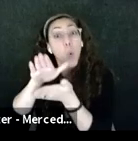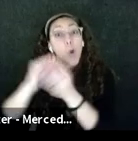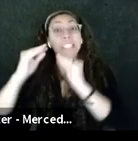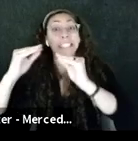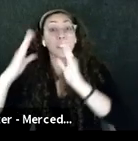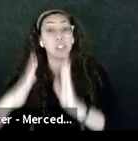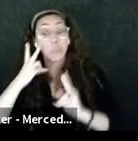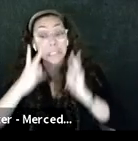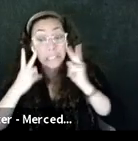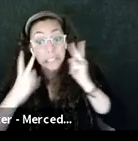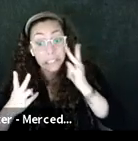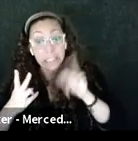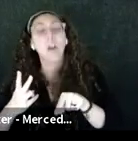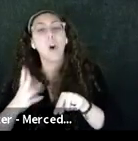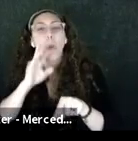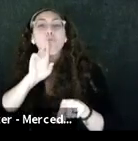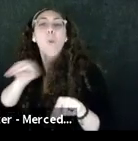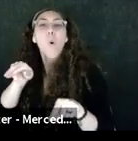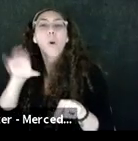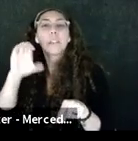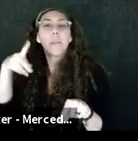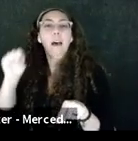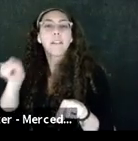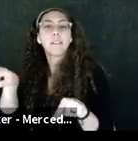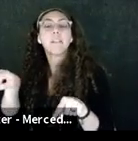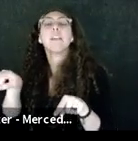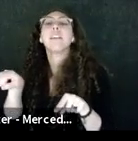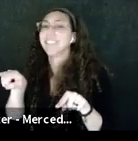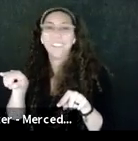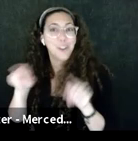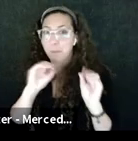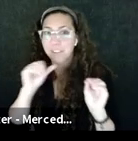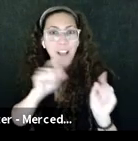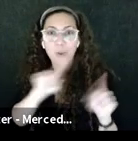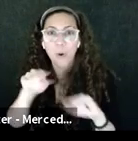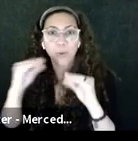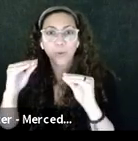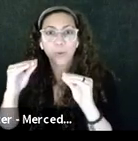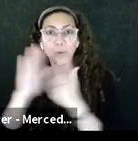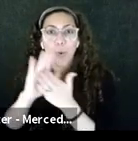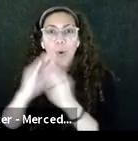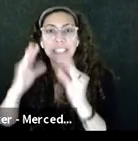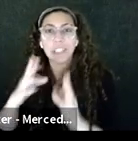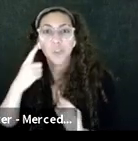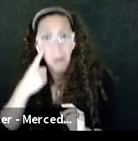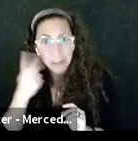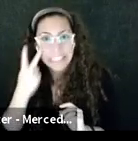Jason Williams: And but that has actually been the complete opposite. So that's a really interesting phenomenon and it'll be really interesting to see.